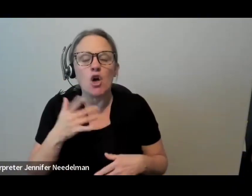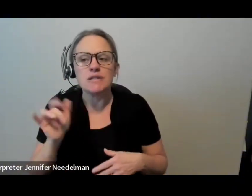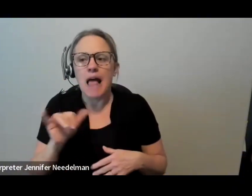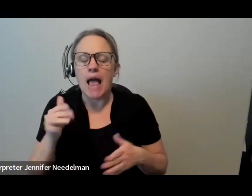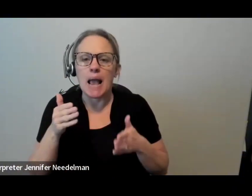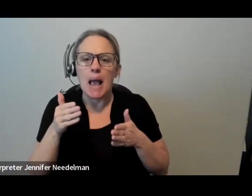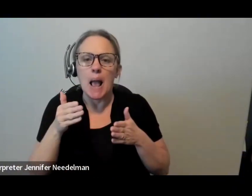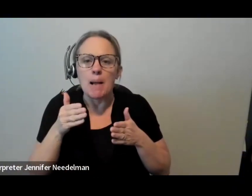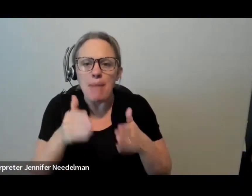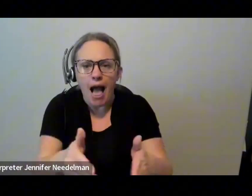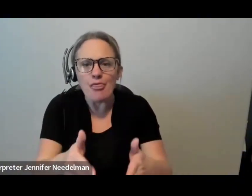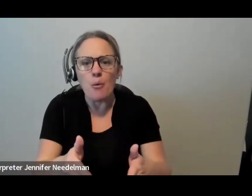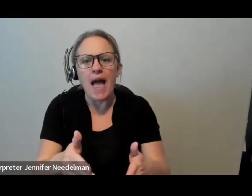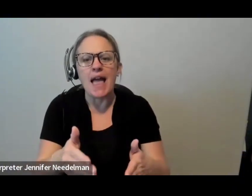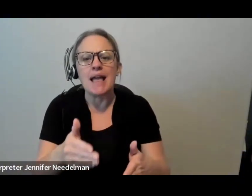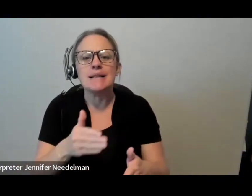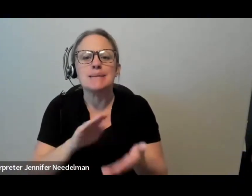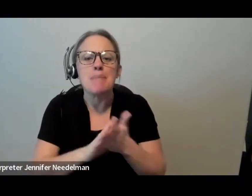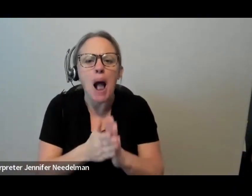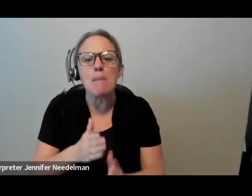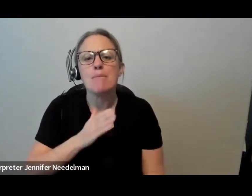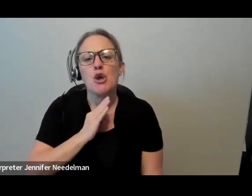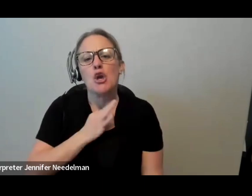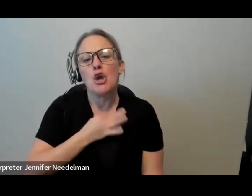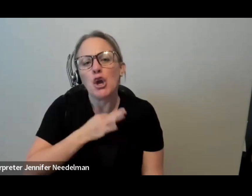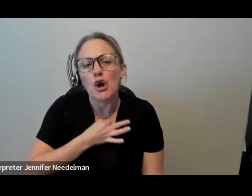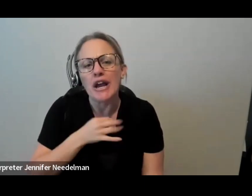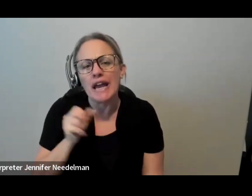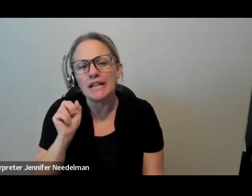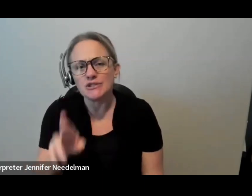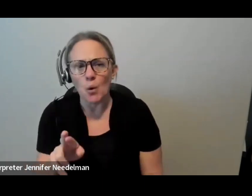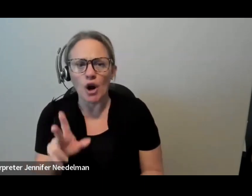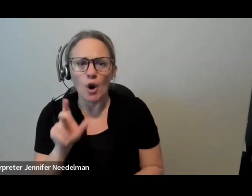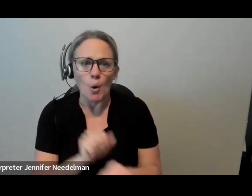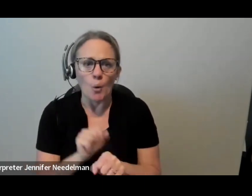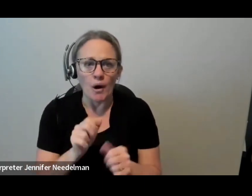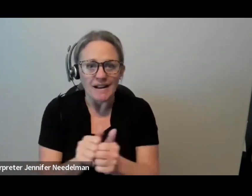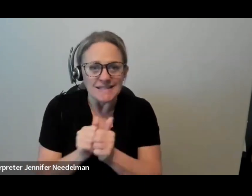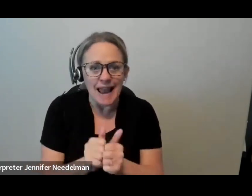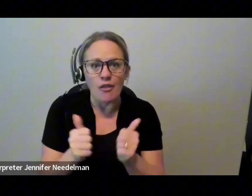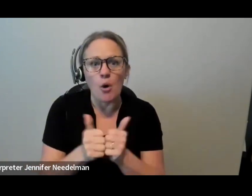a pathway to getting to like work together with more people and to be